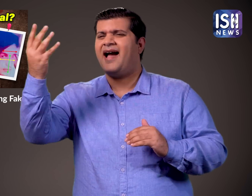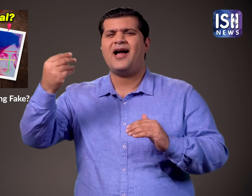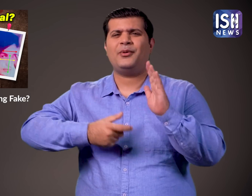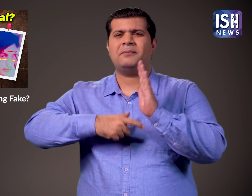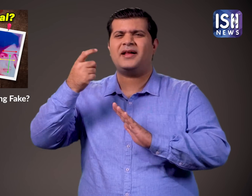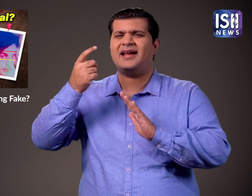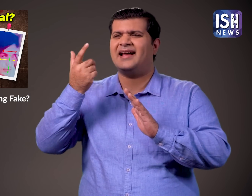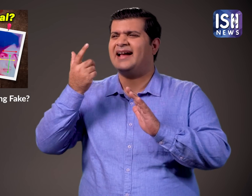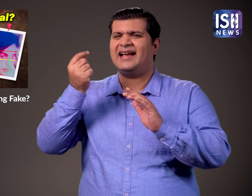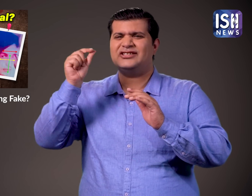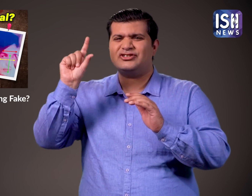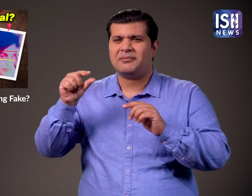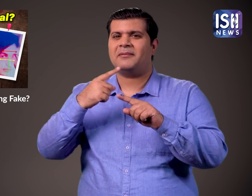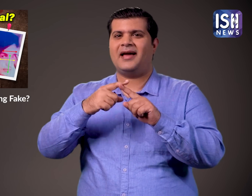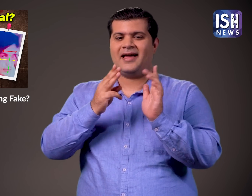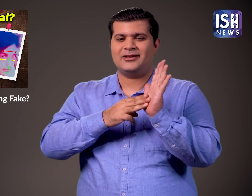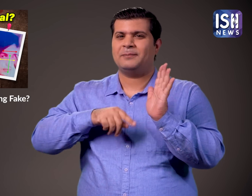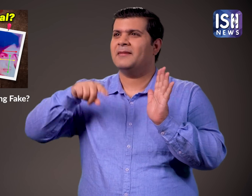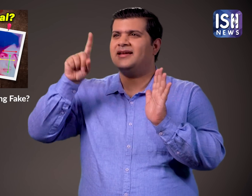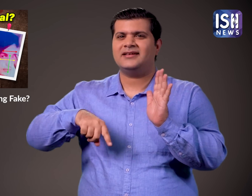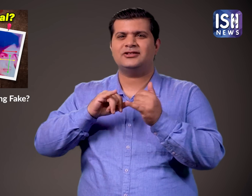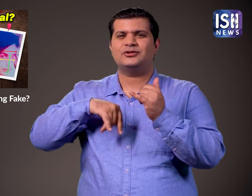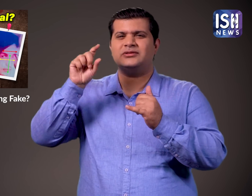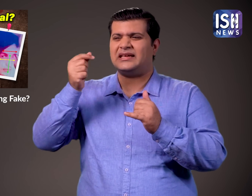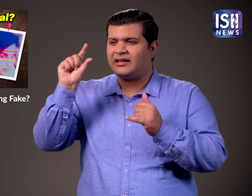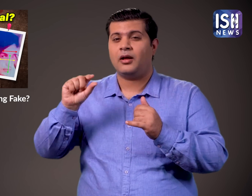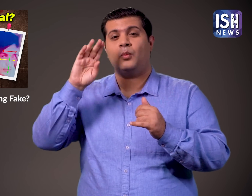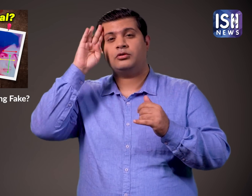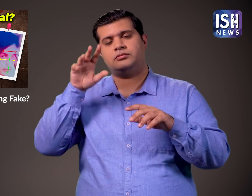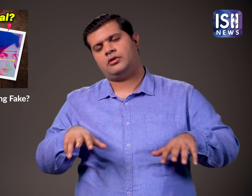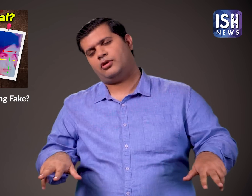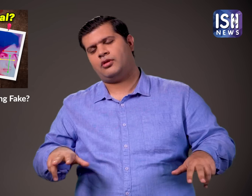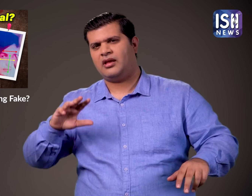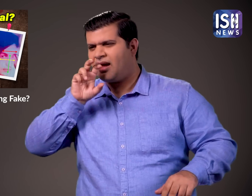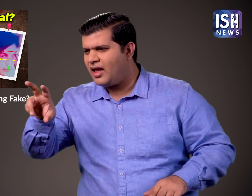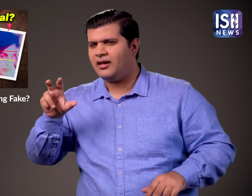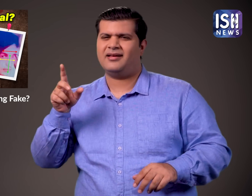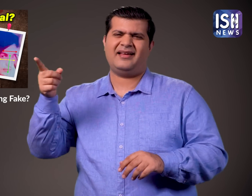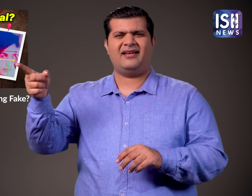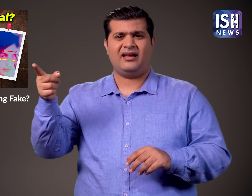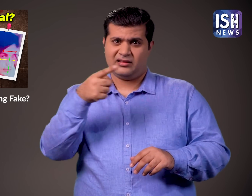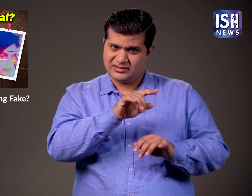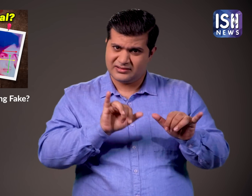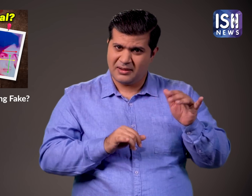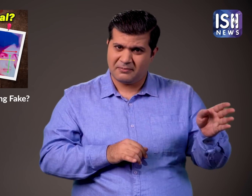In poorly maintained societies, watchmen don't even wake up if you shout at them. Was this watchman the same?